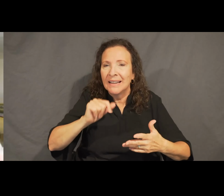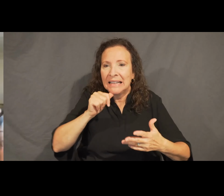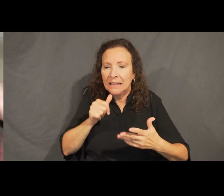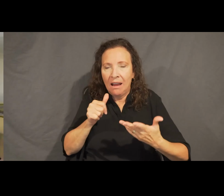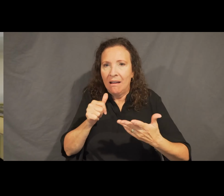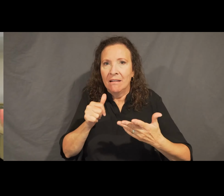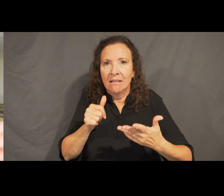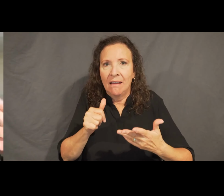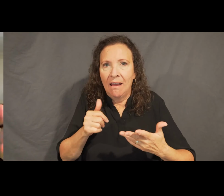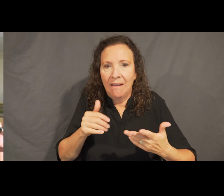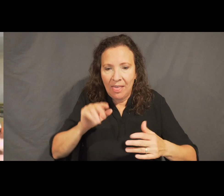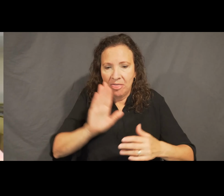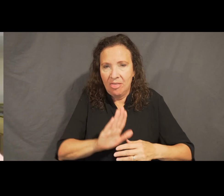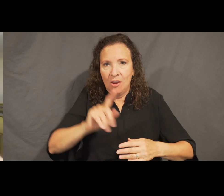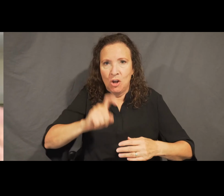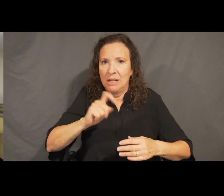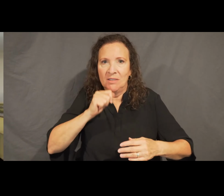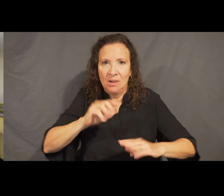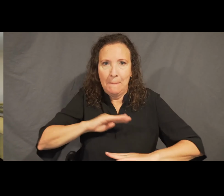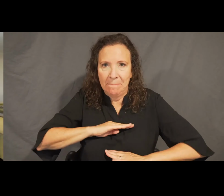Through their studies, the pilots were competent.